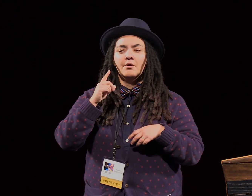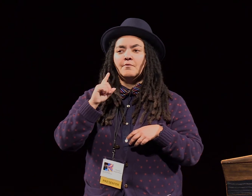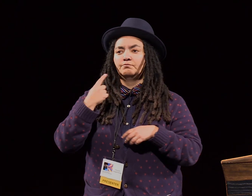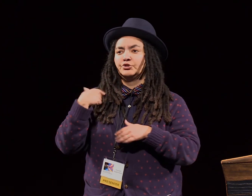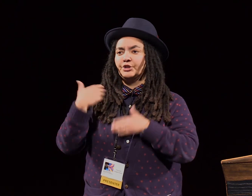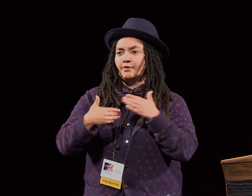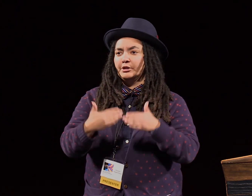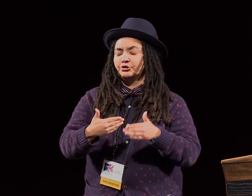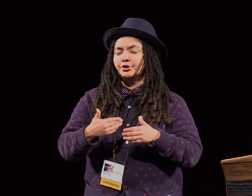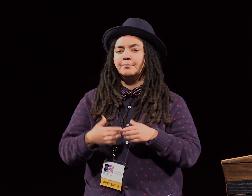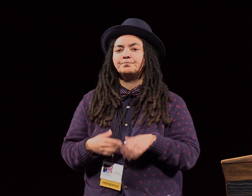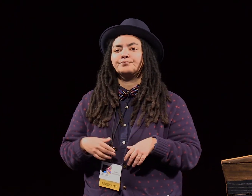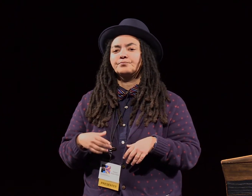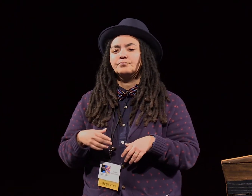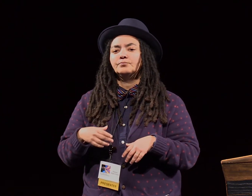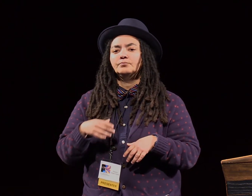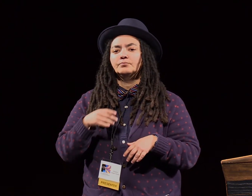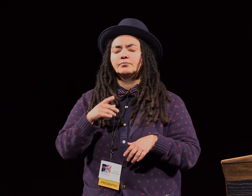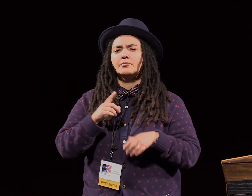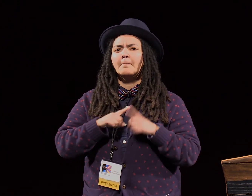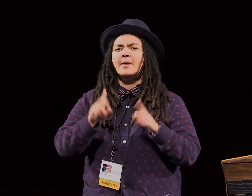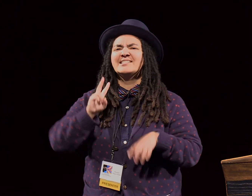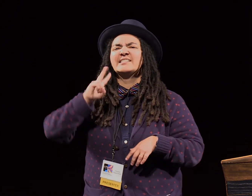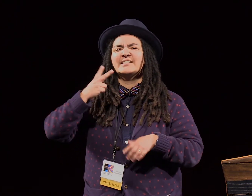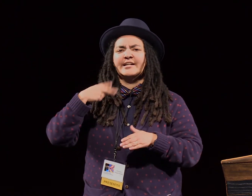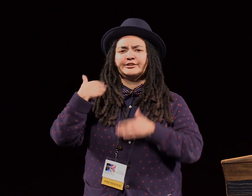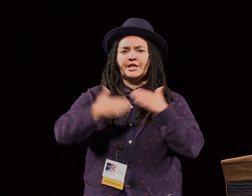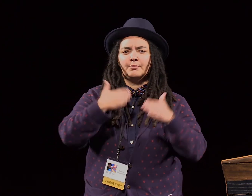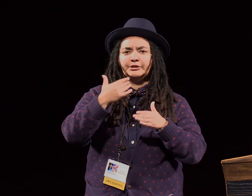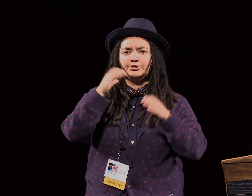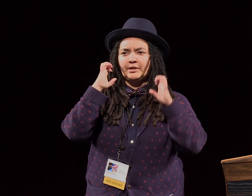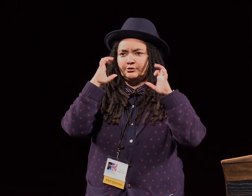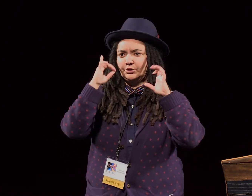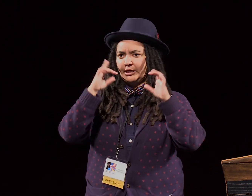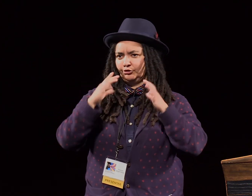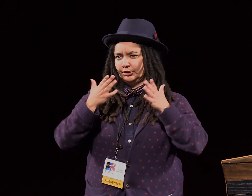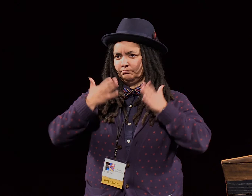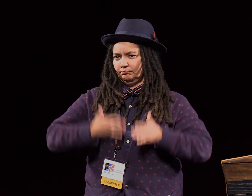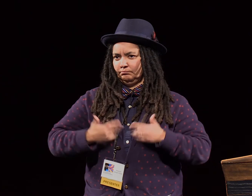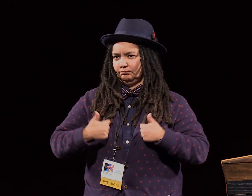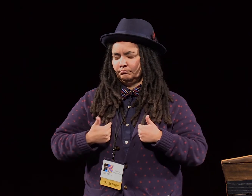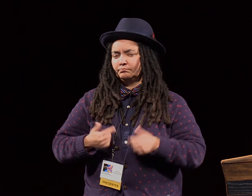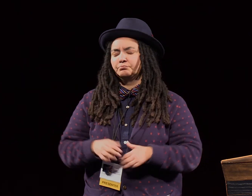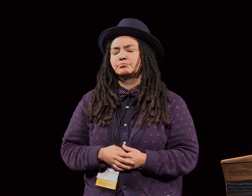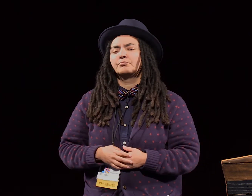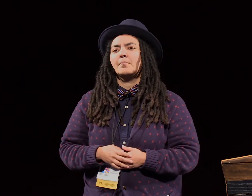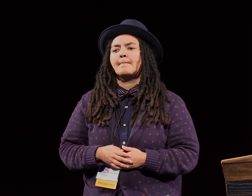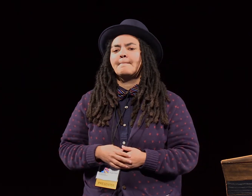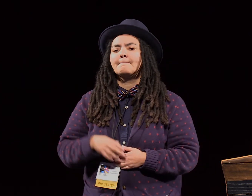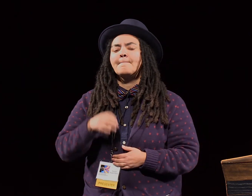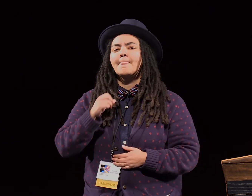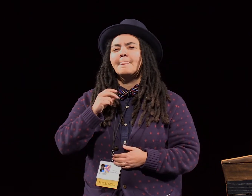So, I'm a first-generation immigrant, but second generation for being college student.